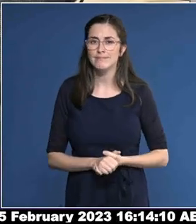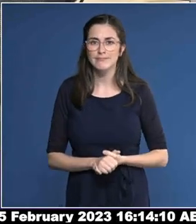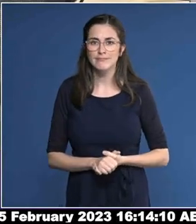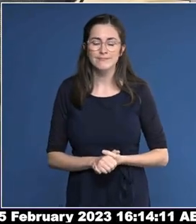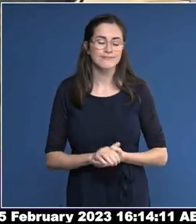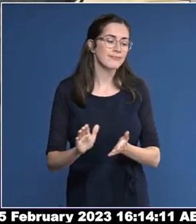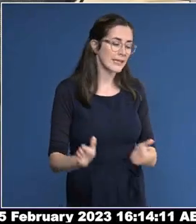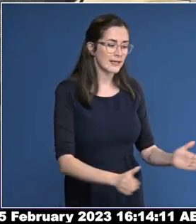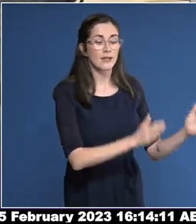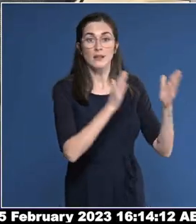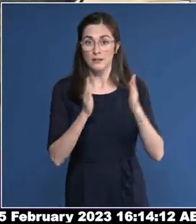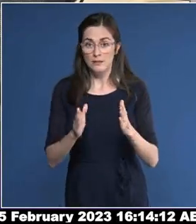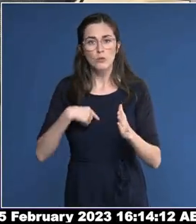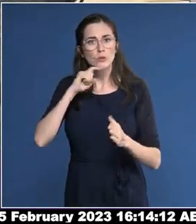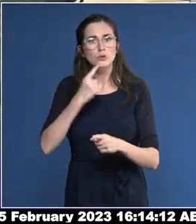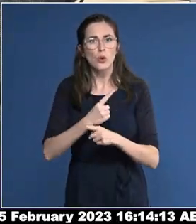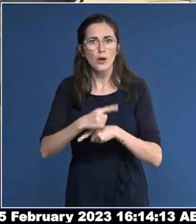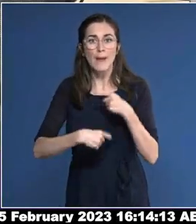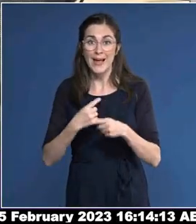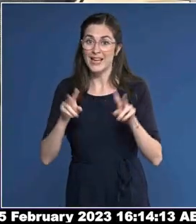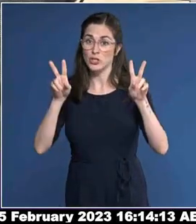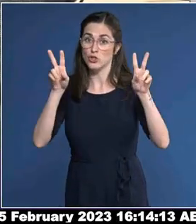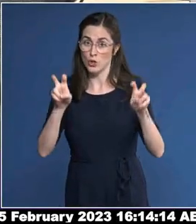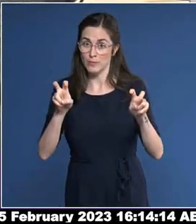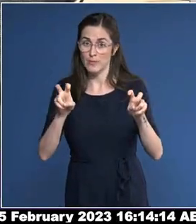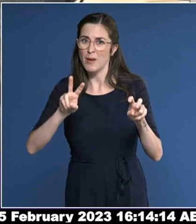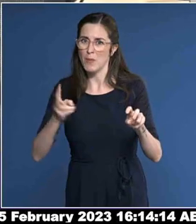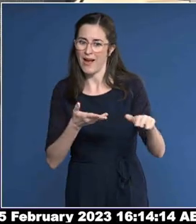addressed in both of the professional standards of practice, but I will refer to it